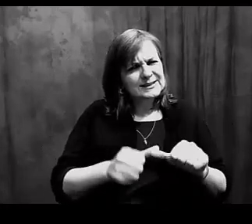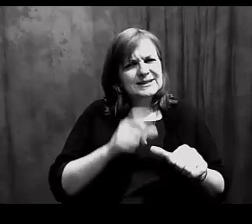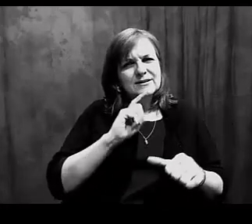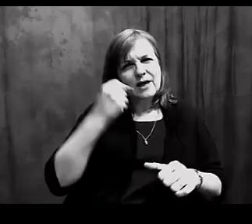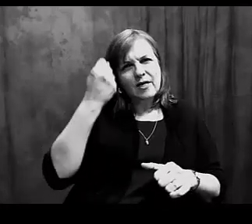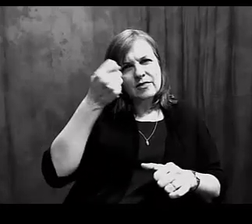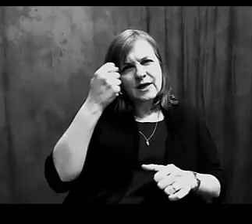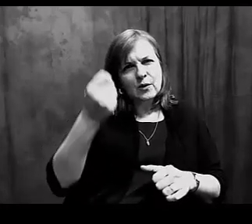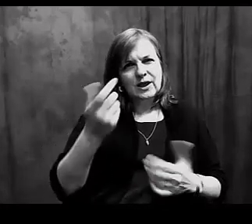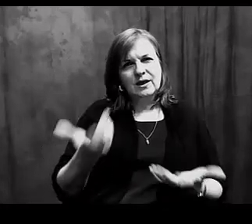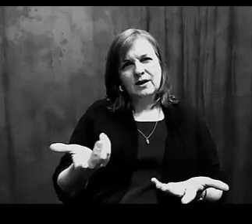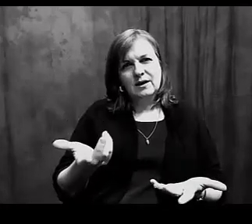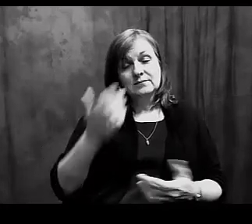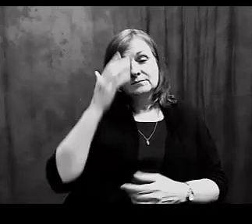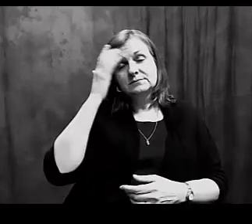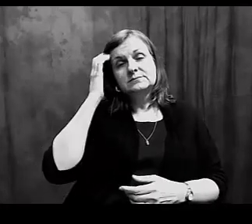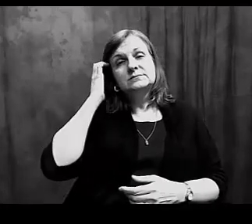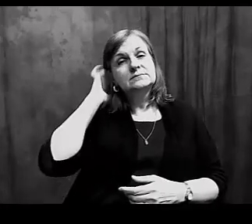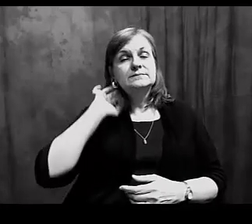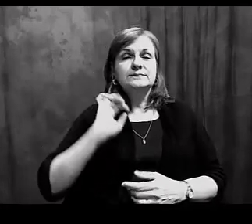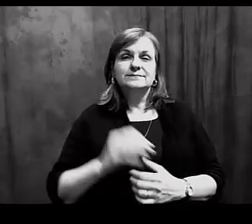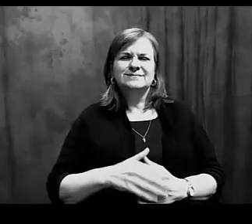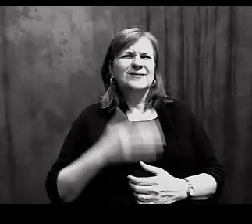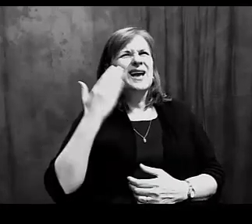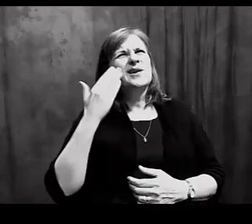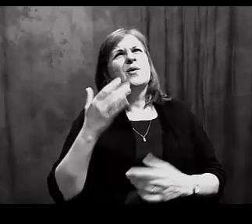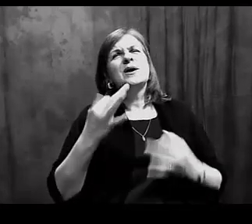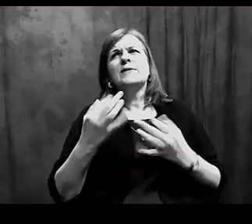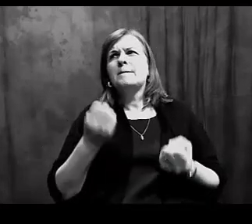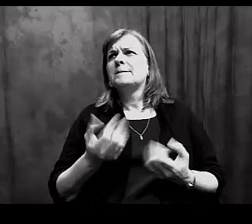gravity is still the theory of gravity